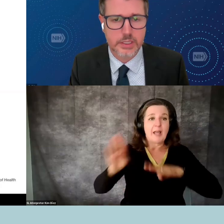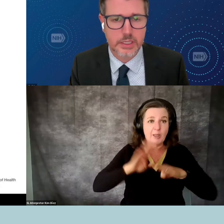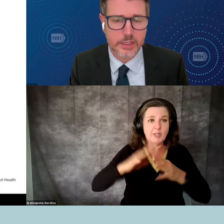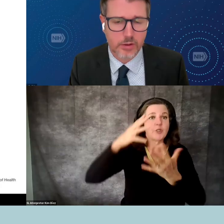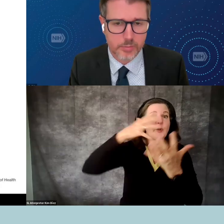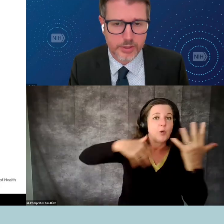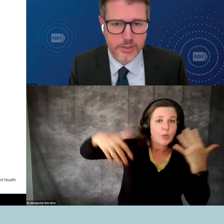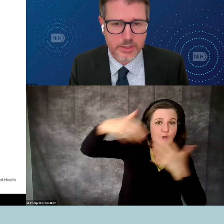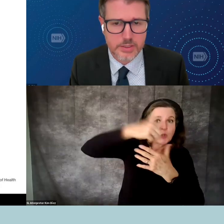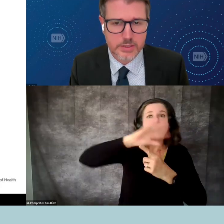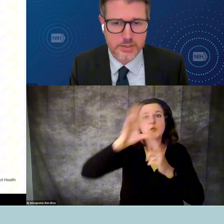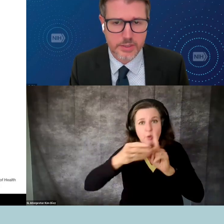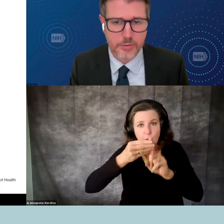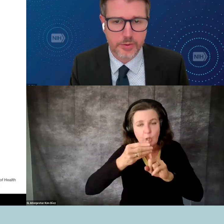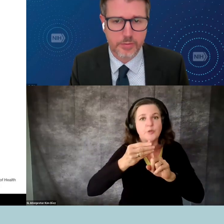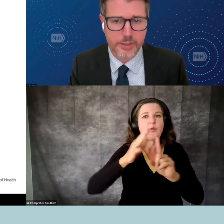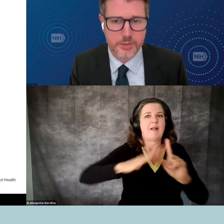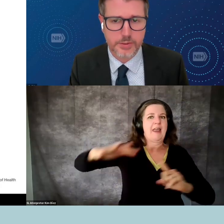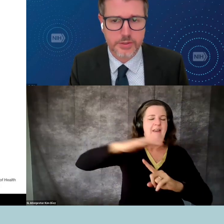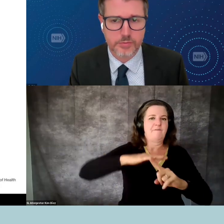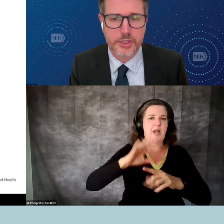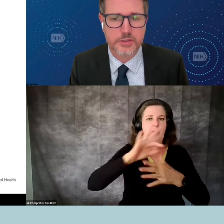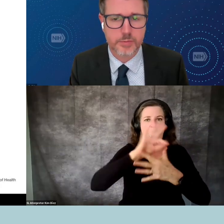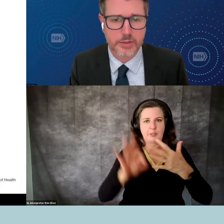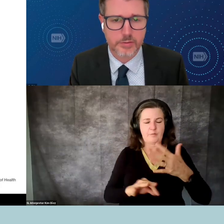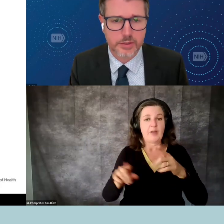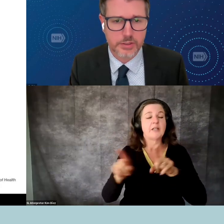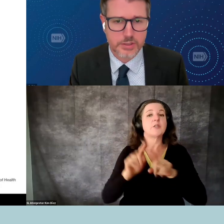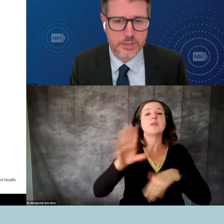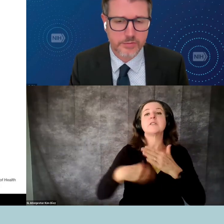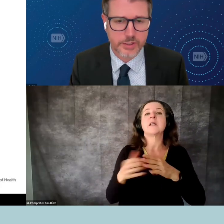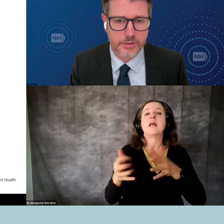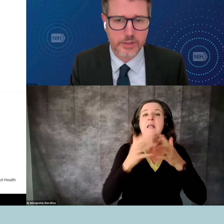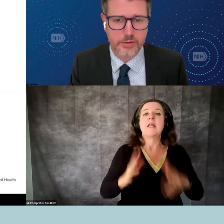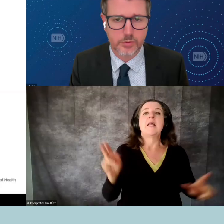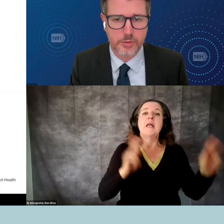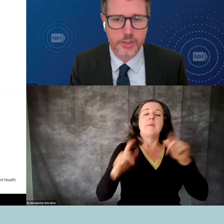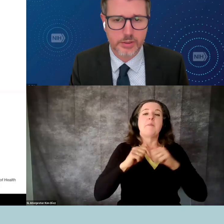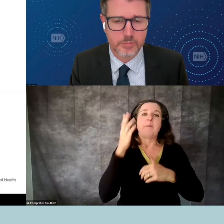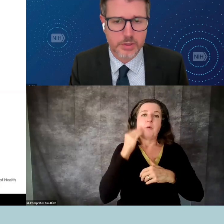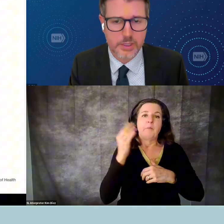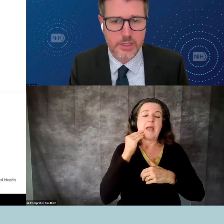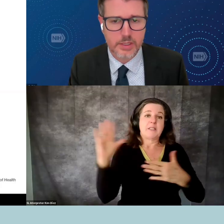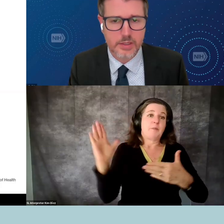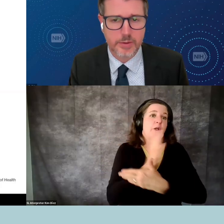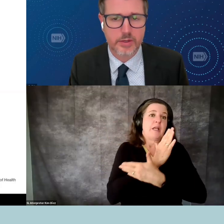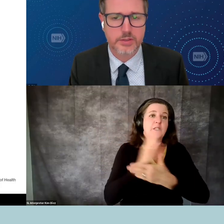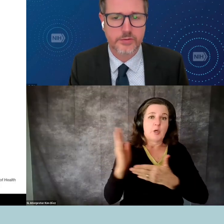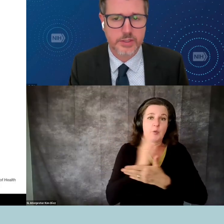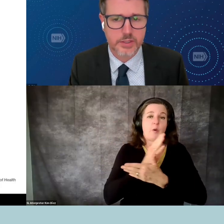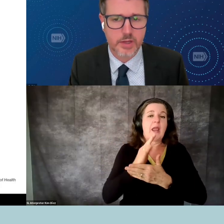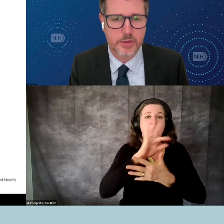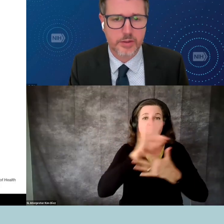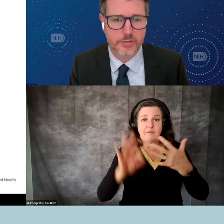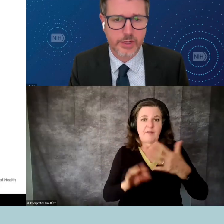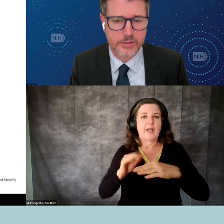Like all Americans, disabled people may experience a range of medical conditions that affect their health and well-being. They may also face non-medical